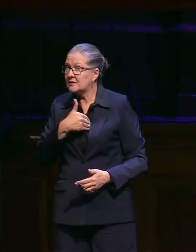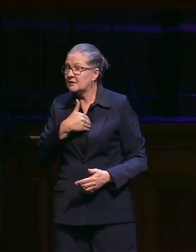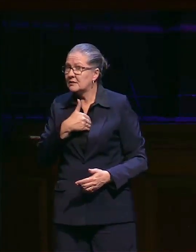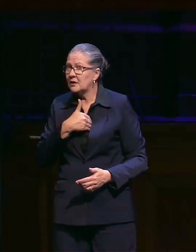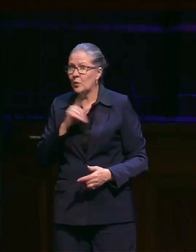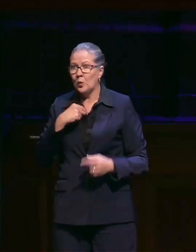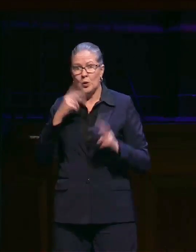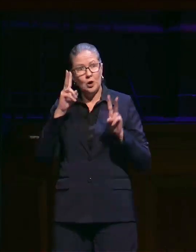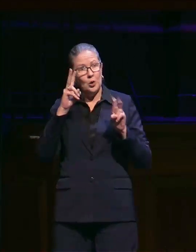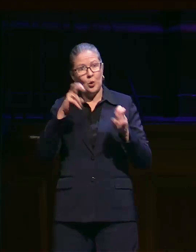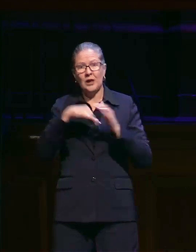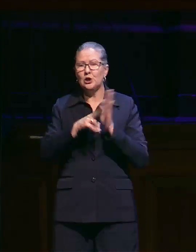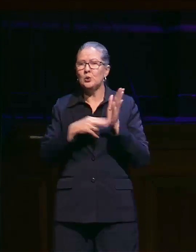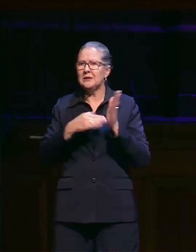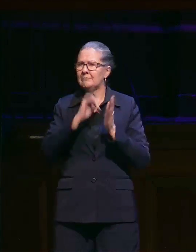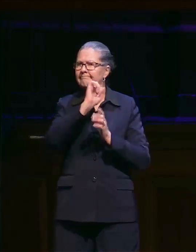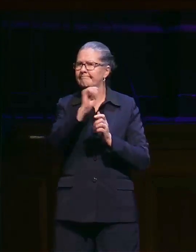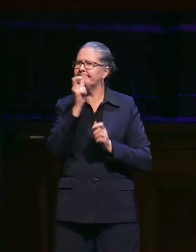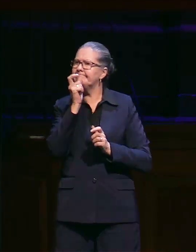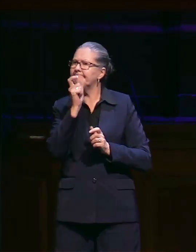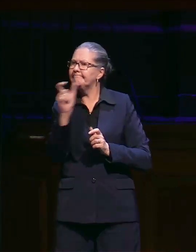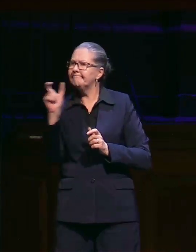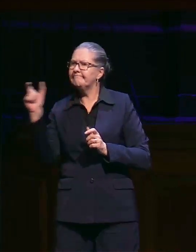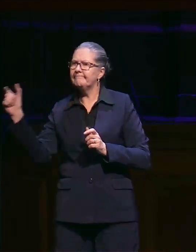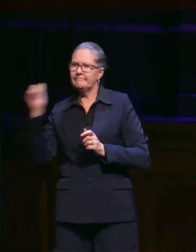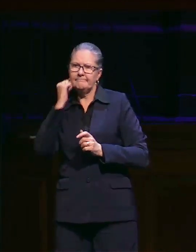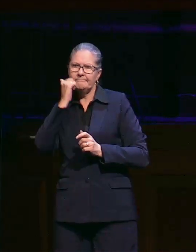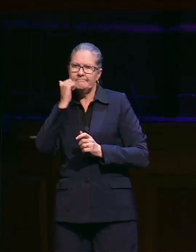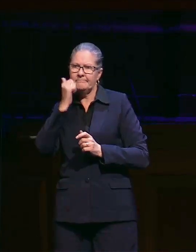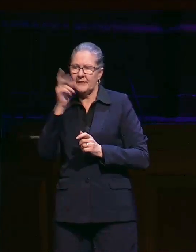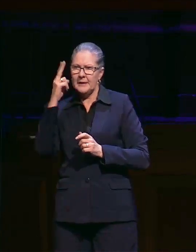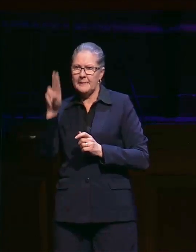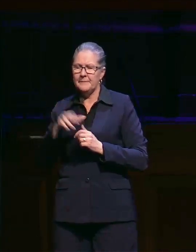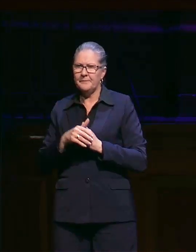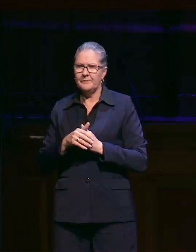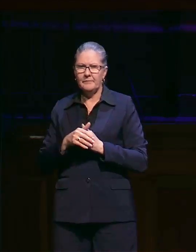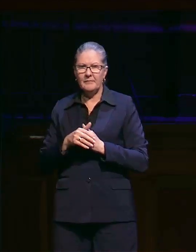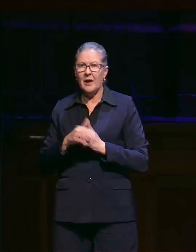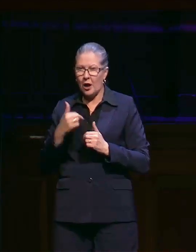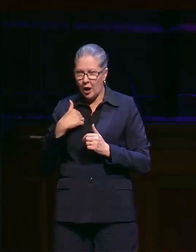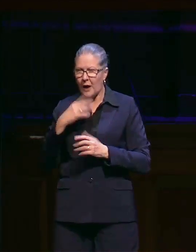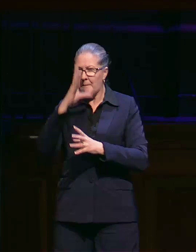Zealand manake Tonga and kaitiakitanga then I absolutely believe we will make